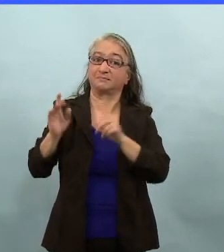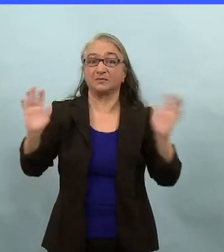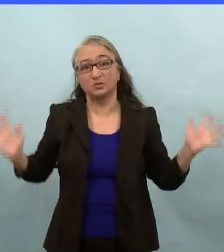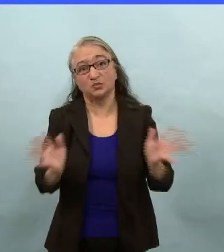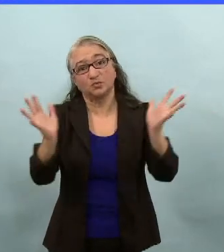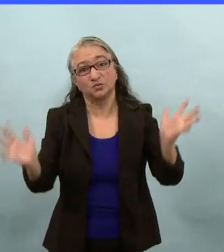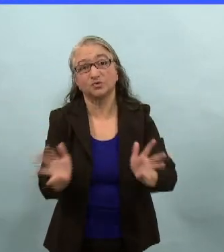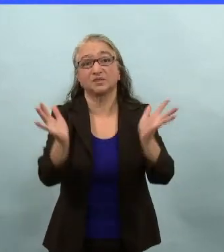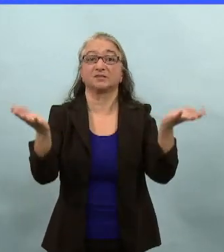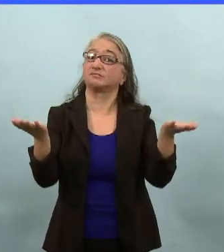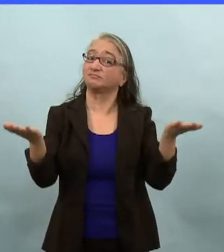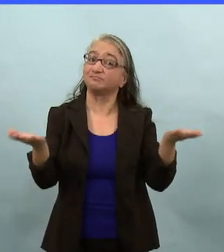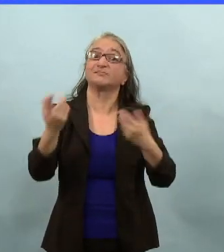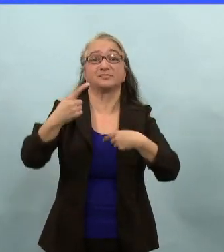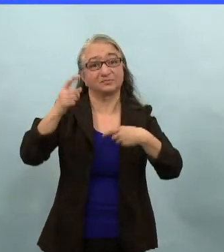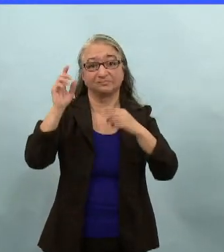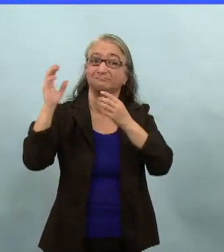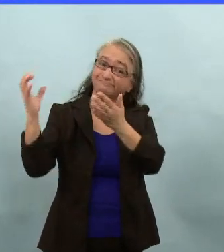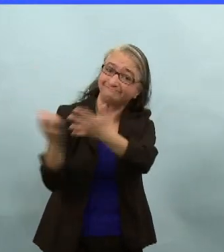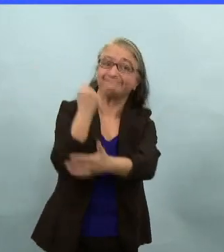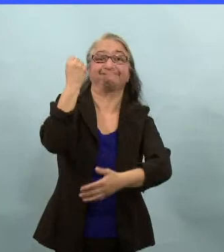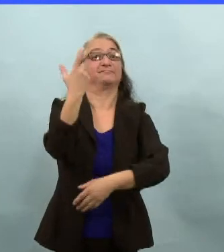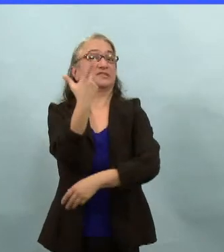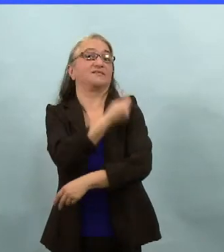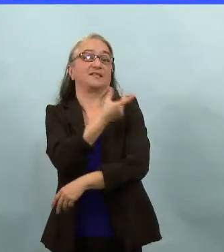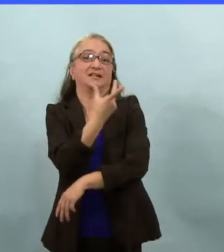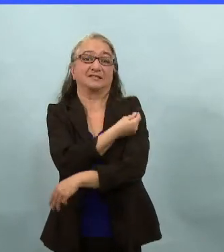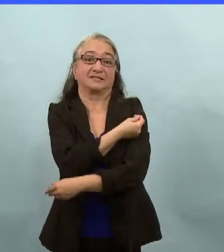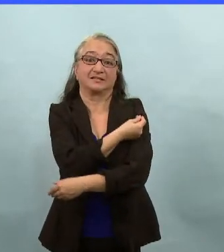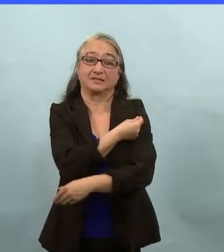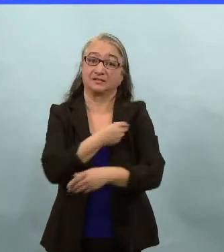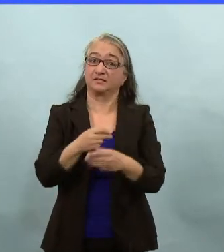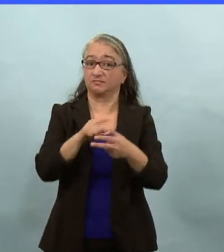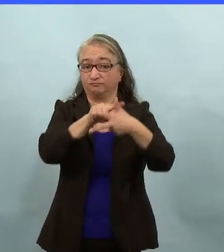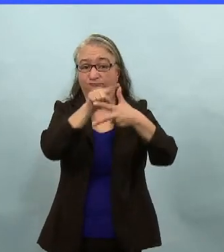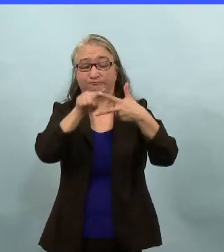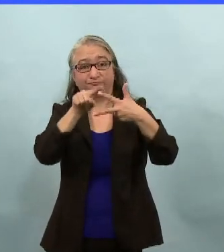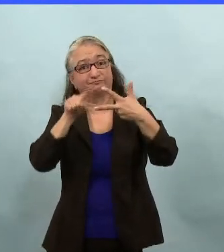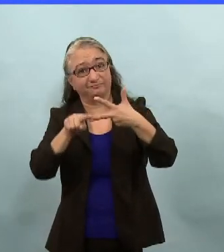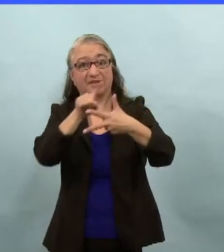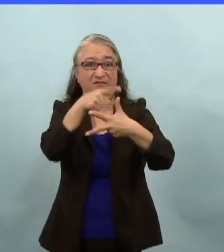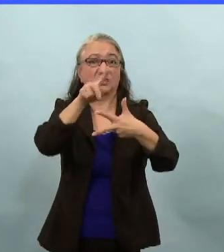to get their booster to get tested to follow the fundamentals that's what we have been doing